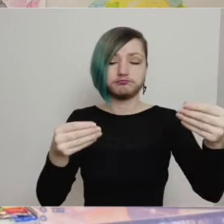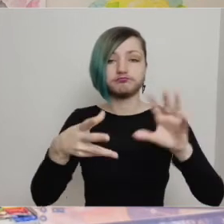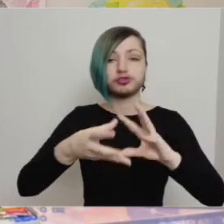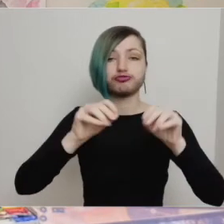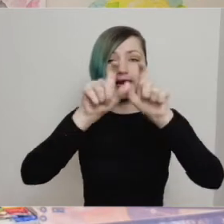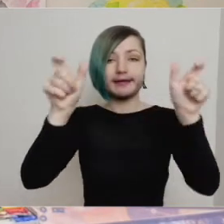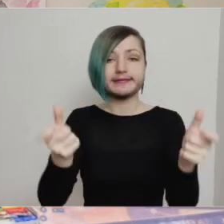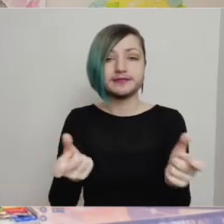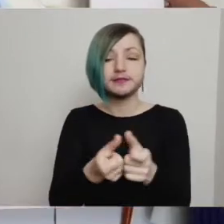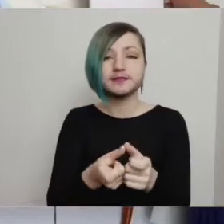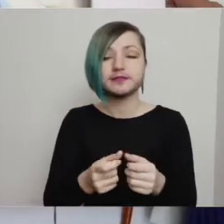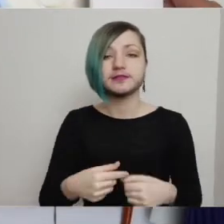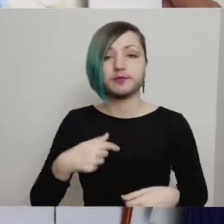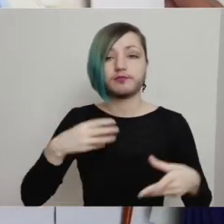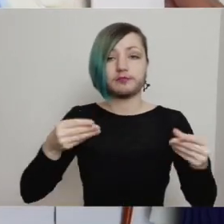and i'm just going to place that over the top.